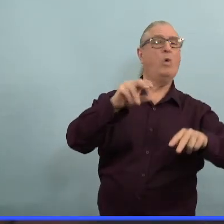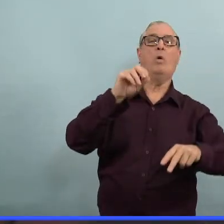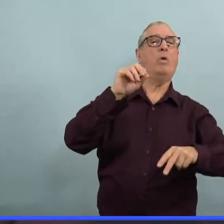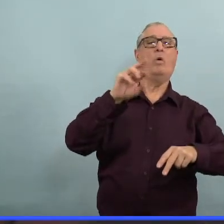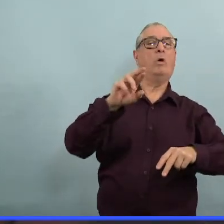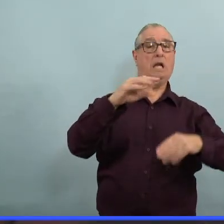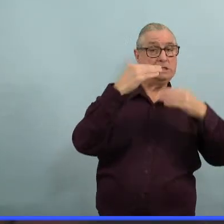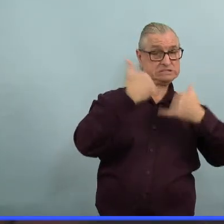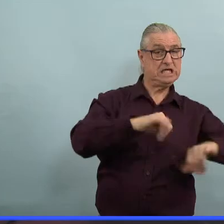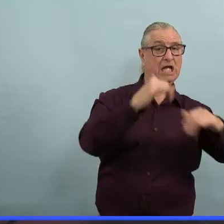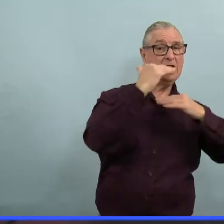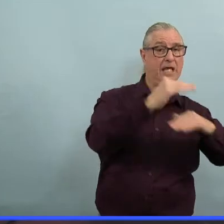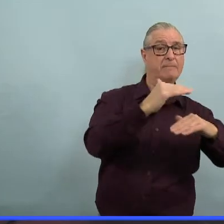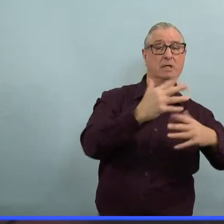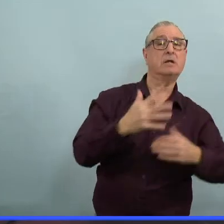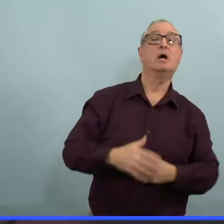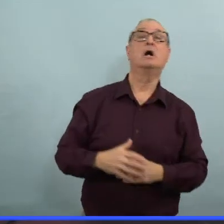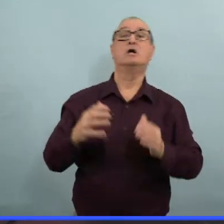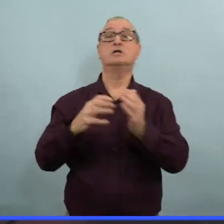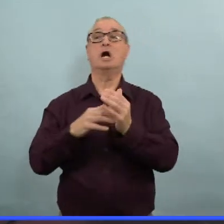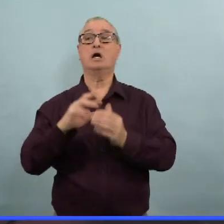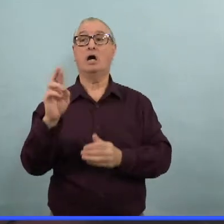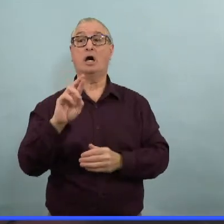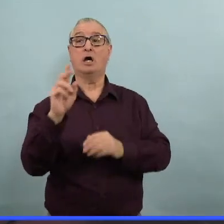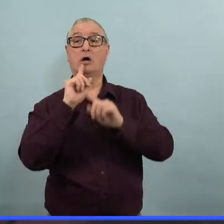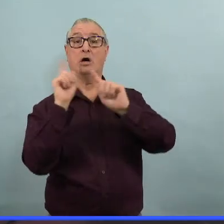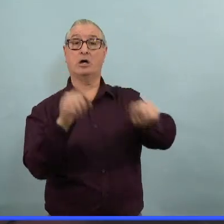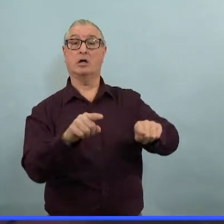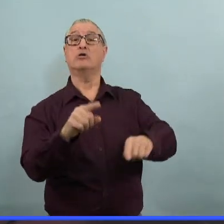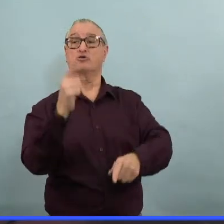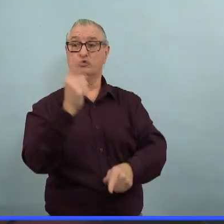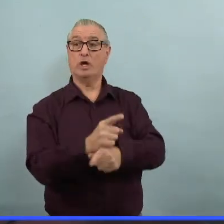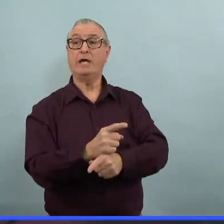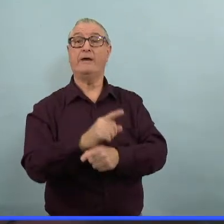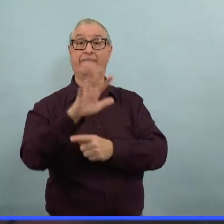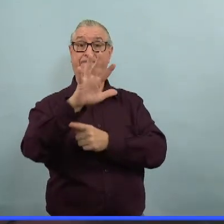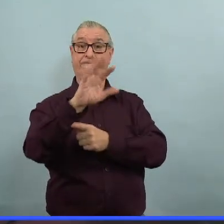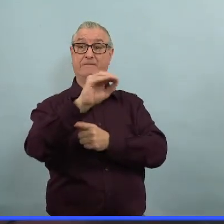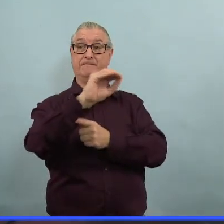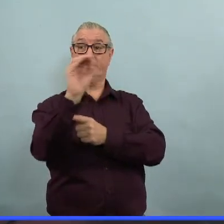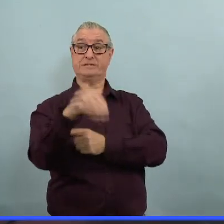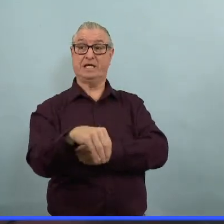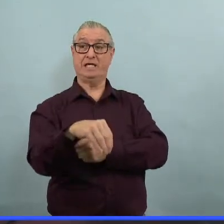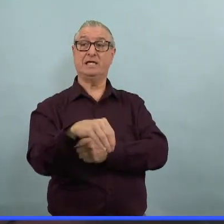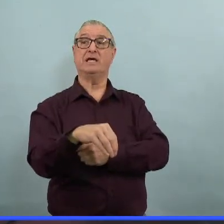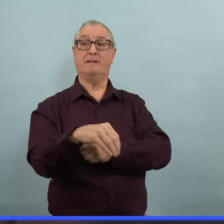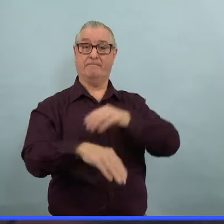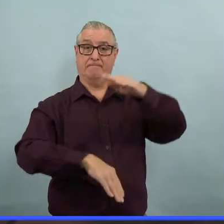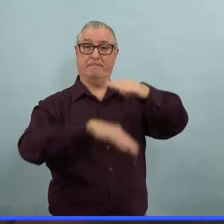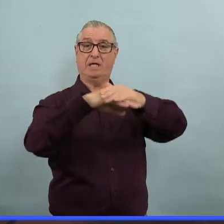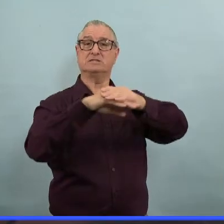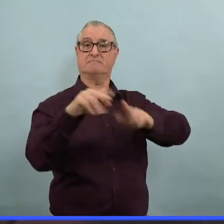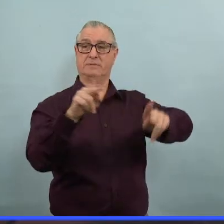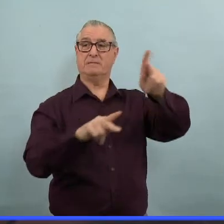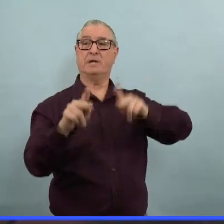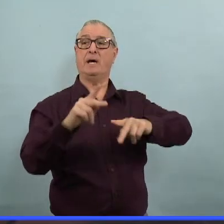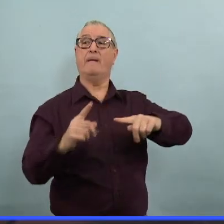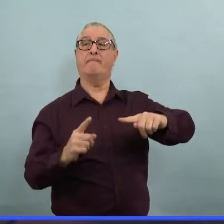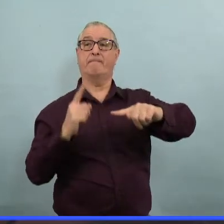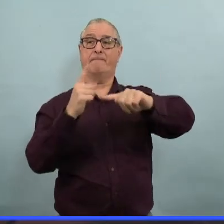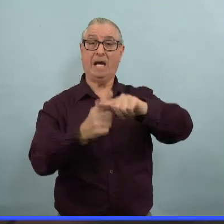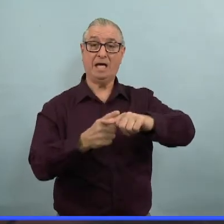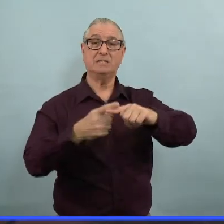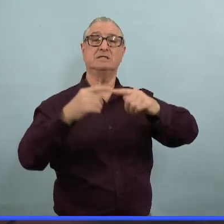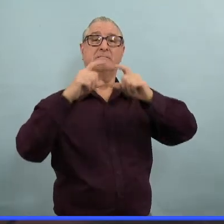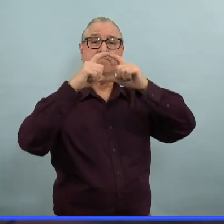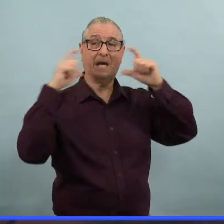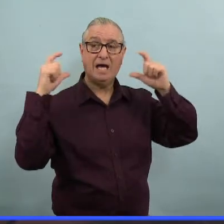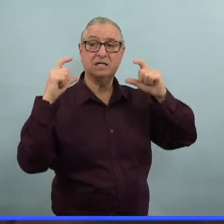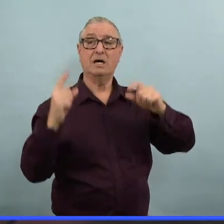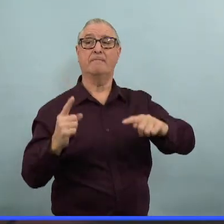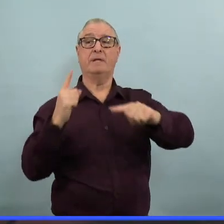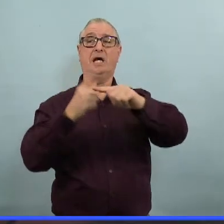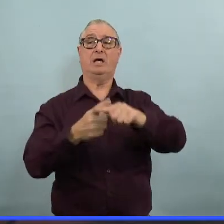proof of vaccine 50 capacity masking but there isn't a cap on the uh on the total